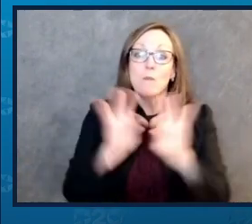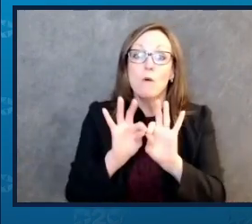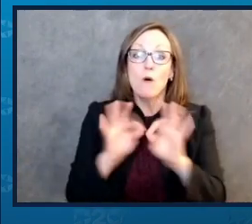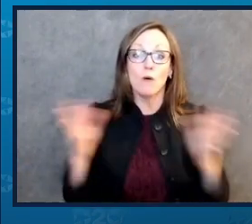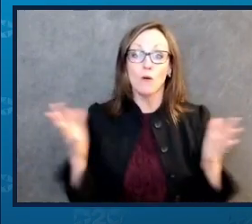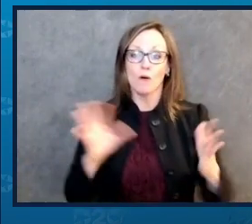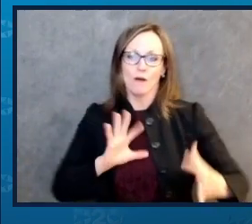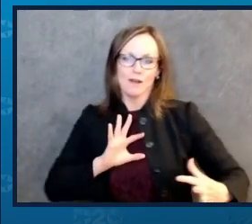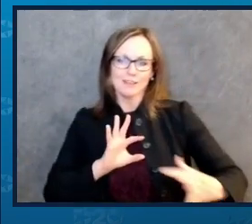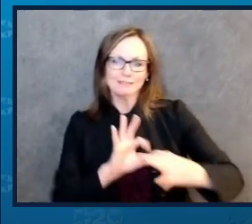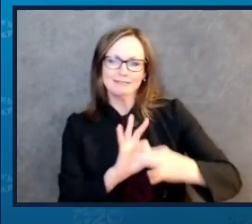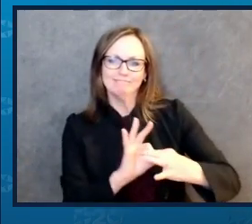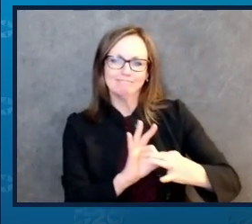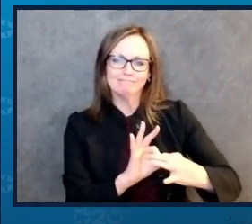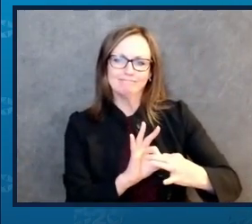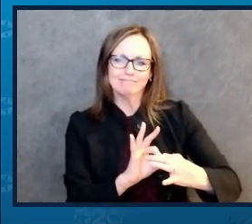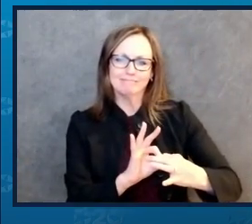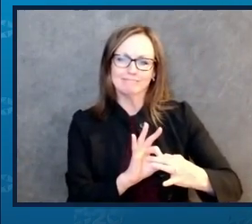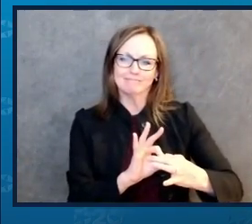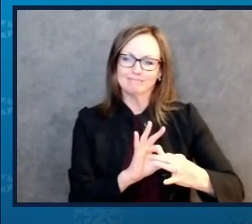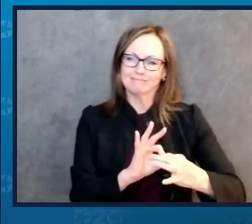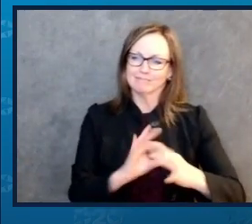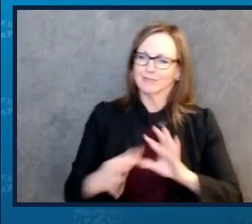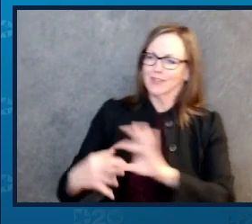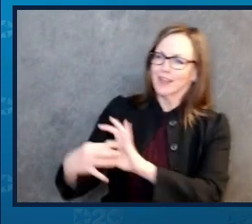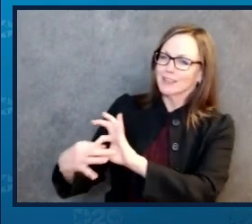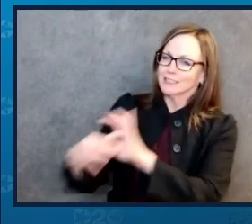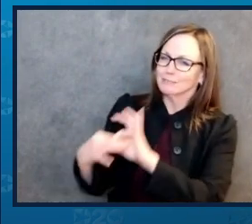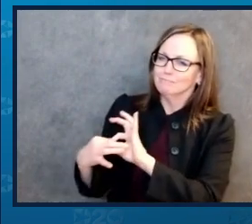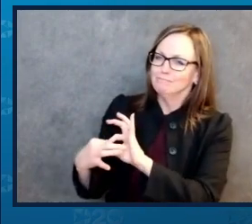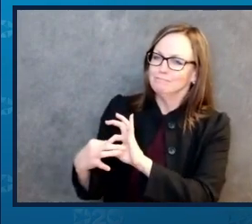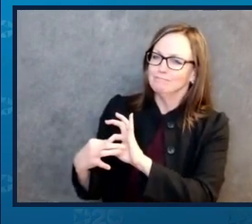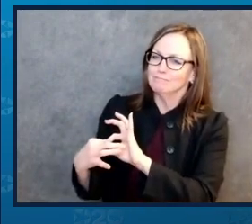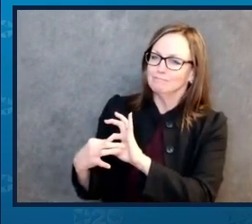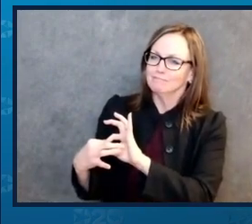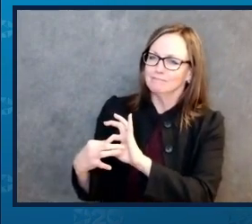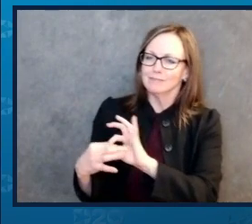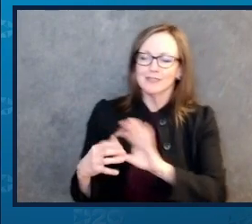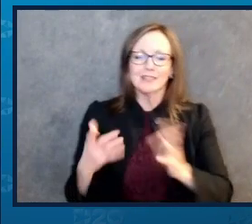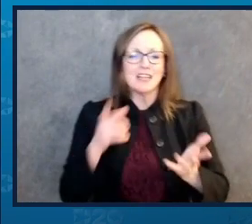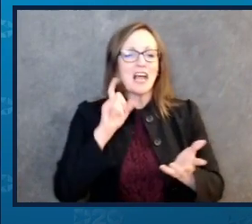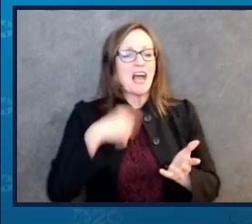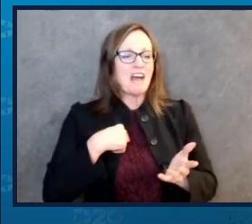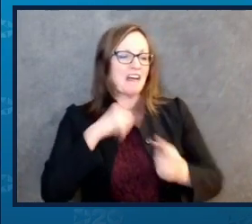COMPASSION, DIGNITY, AND